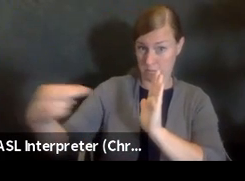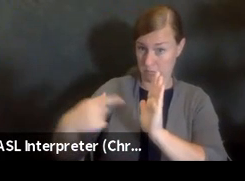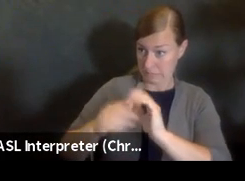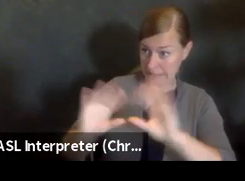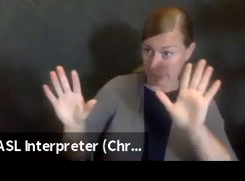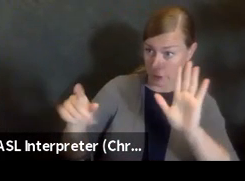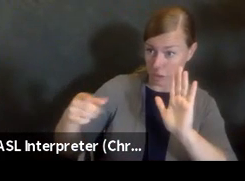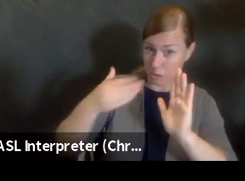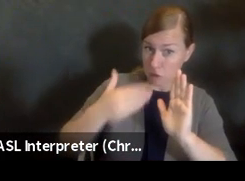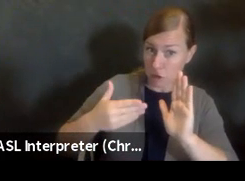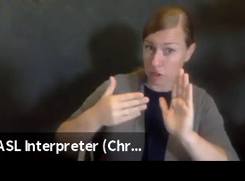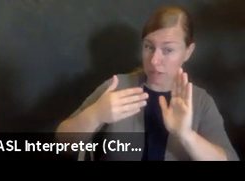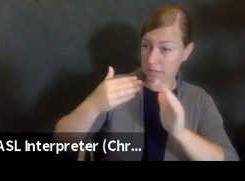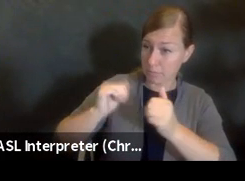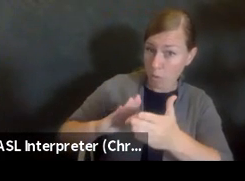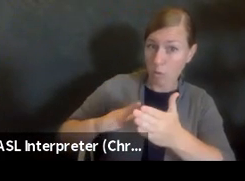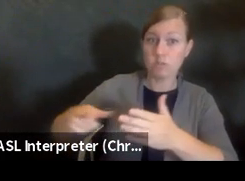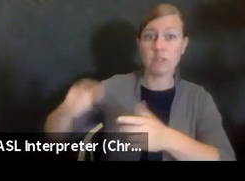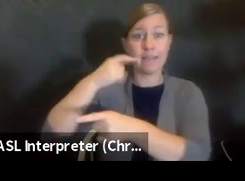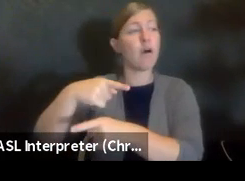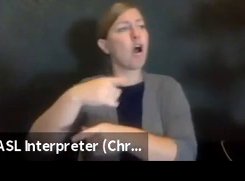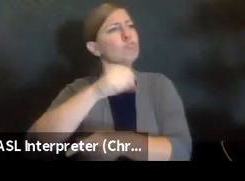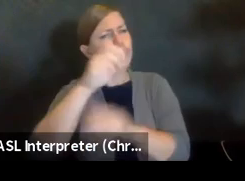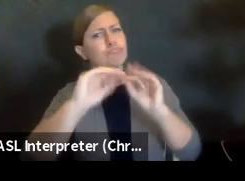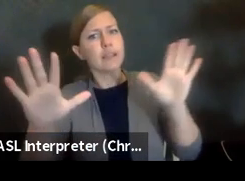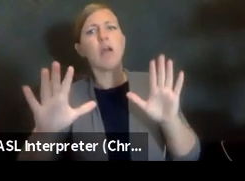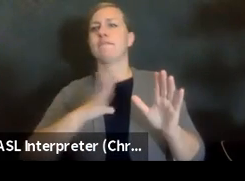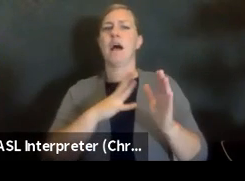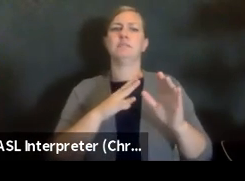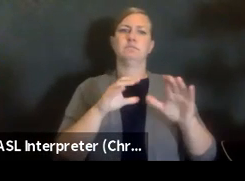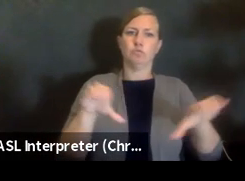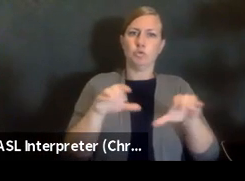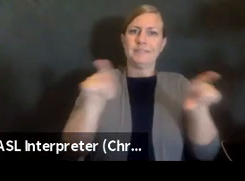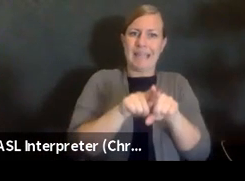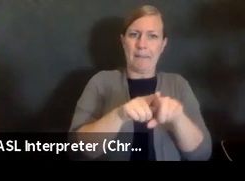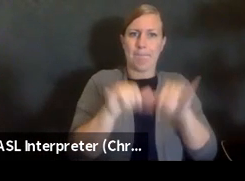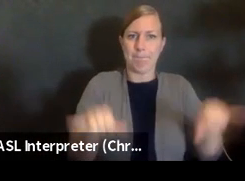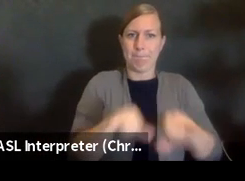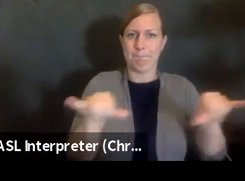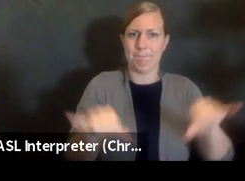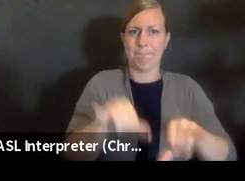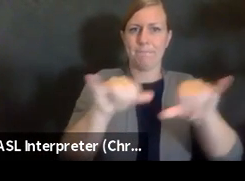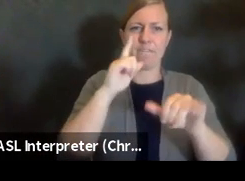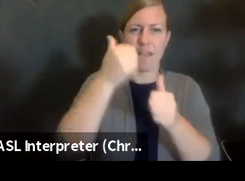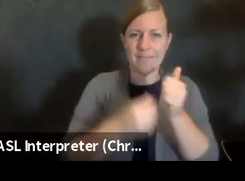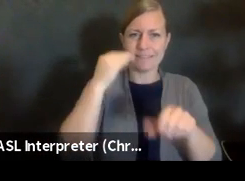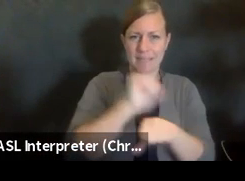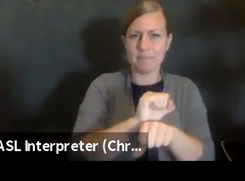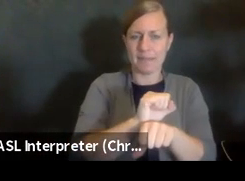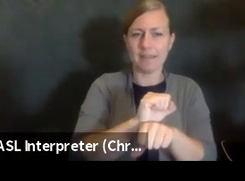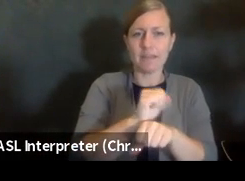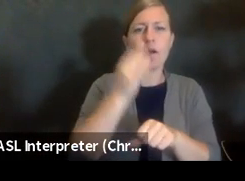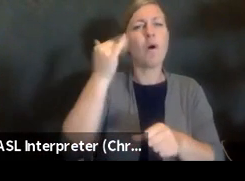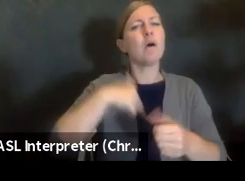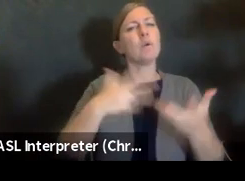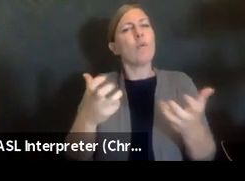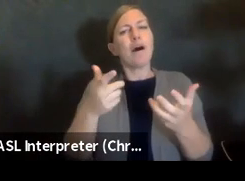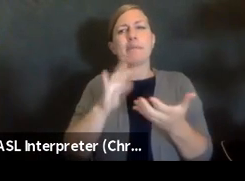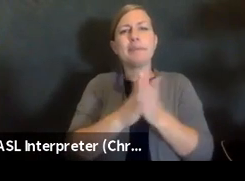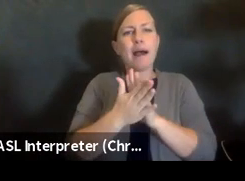Jeff Crawford: Almost having like my recipe book of make sure I do it this way, every time because we do want to lower that stress level for students. We do want to make it a routine and we want to provide that structure for them.